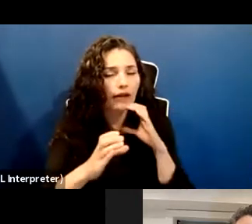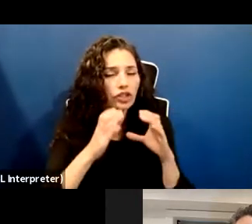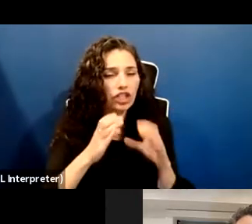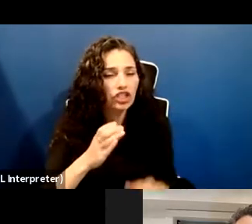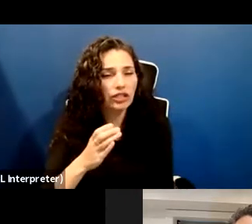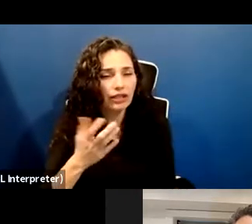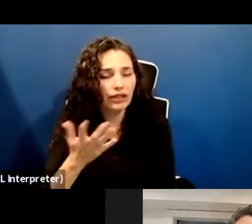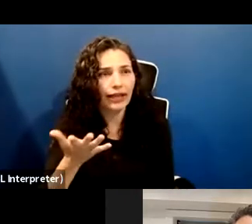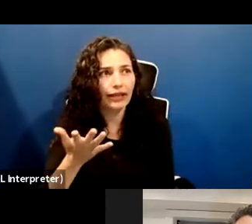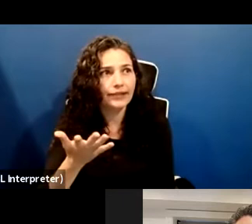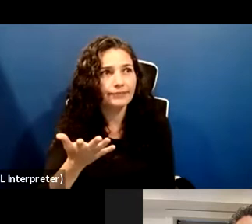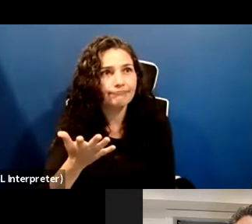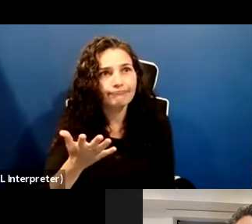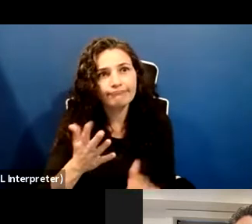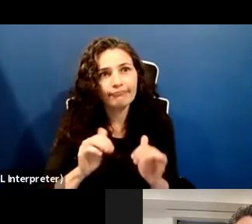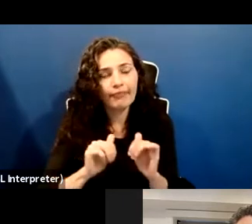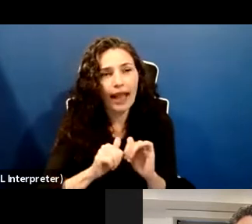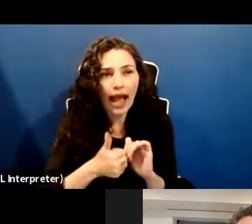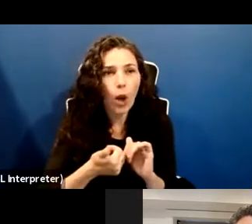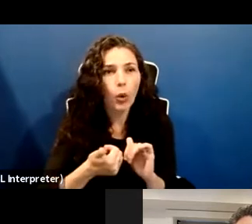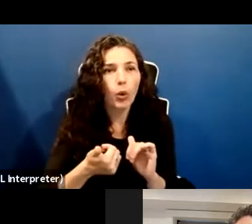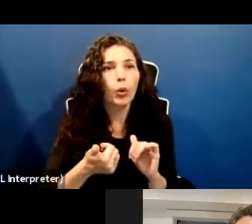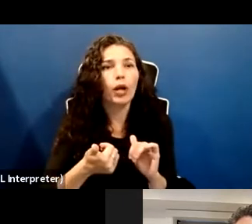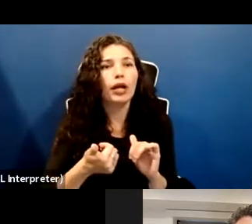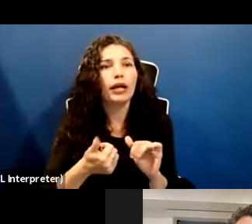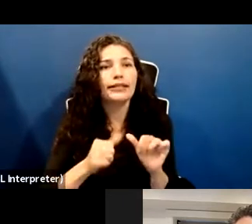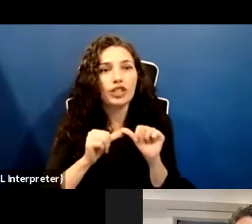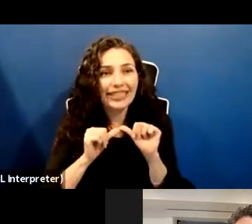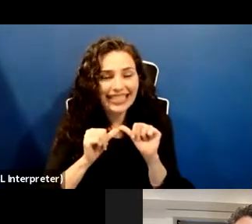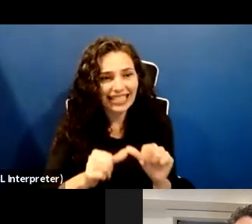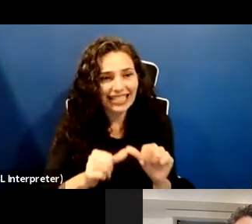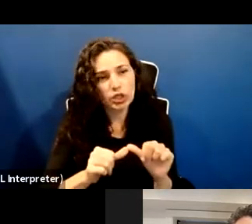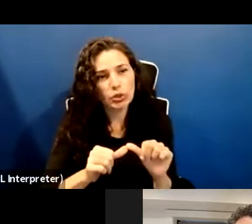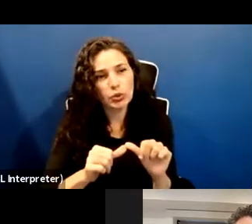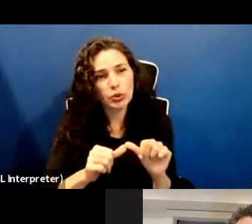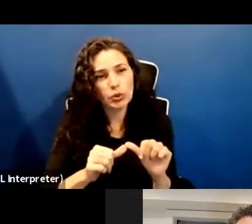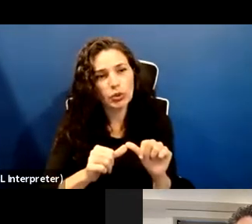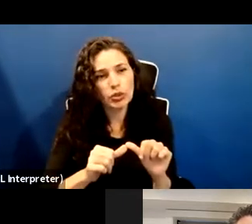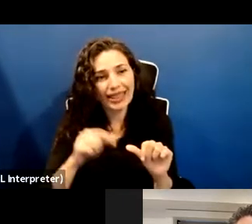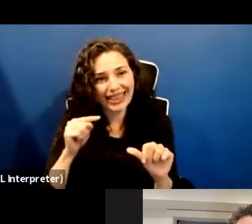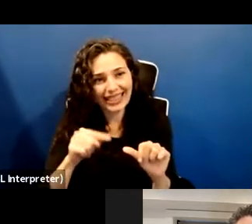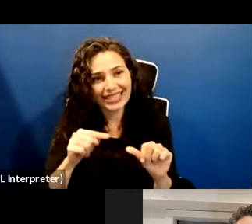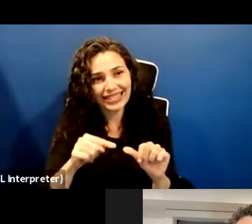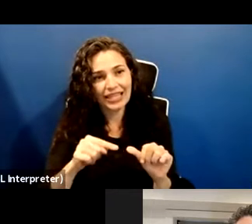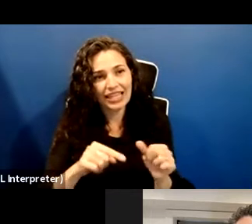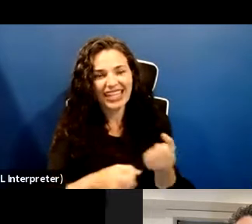how to sort of continue this in a safe way and did, even though it was something else to deal with at that moment,